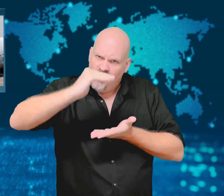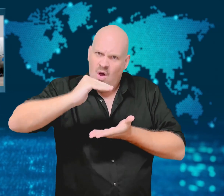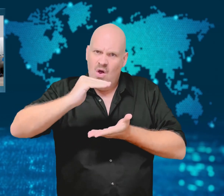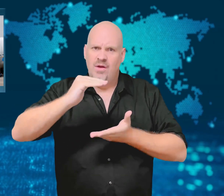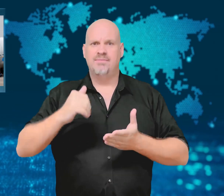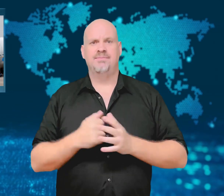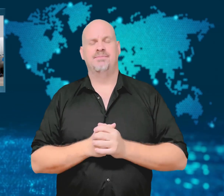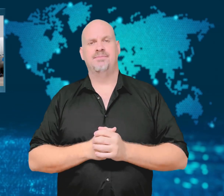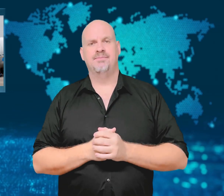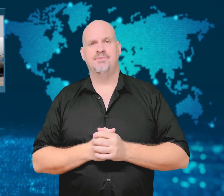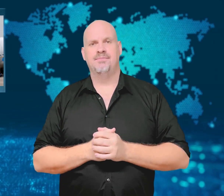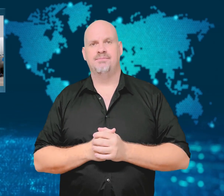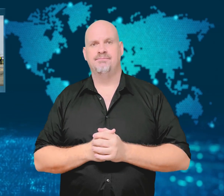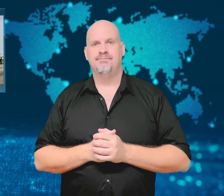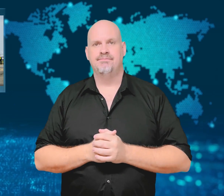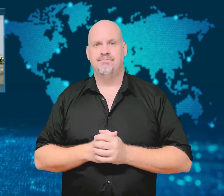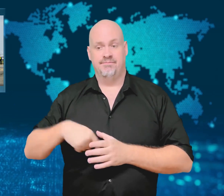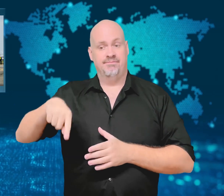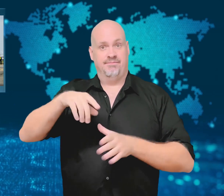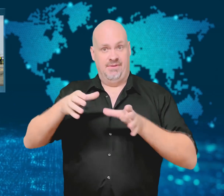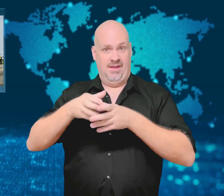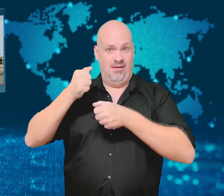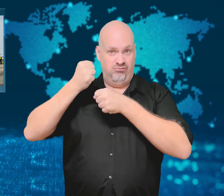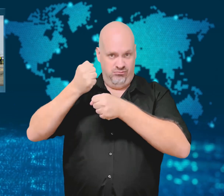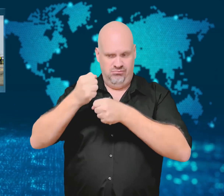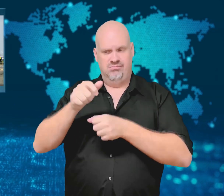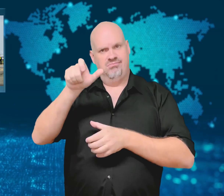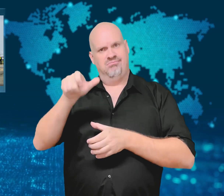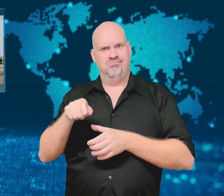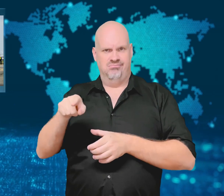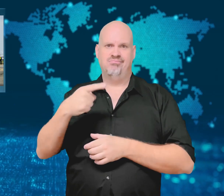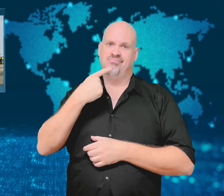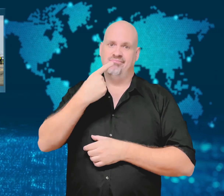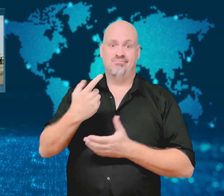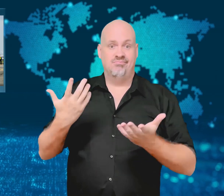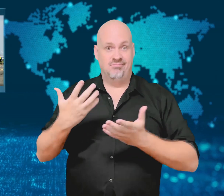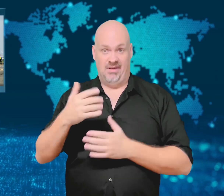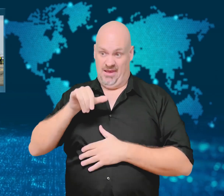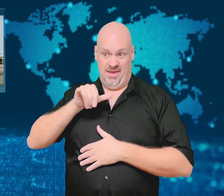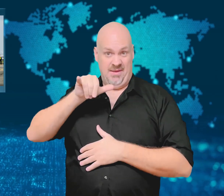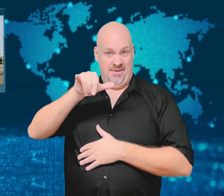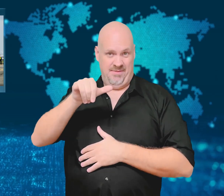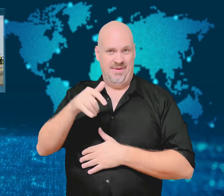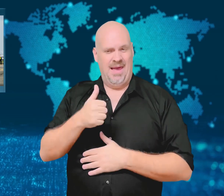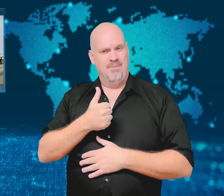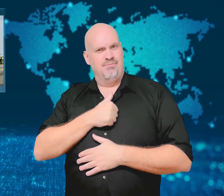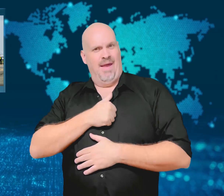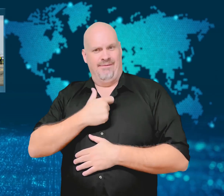They carried signs such as "Restrict Aviation" and "More Trains."